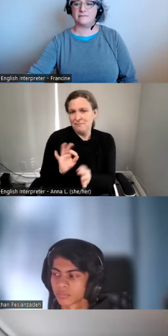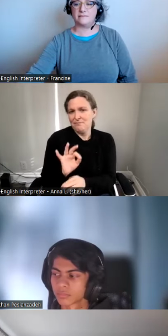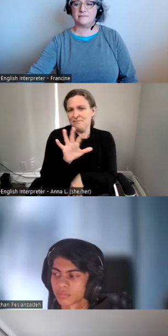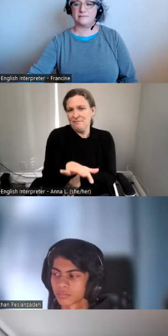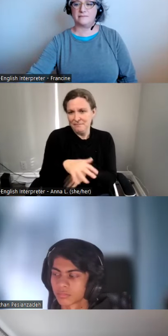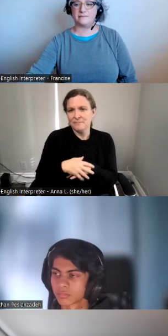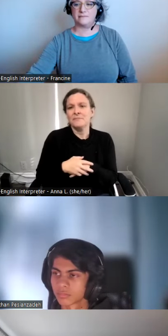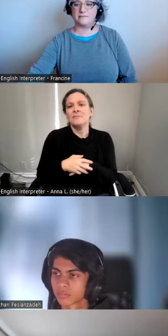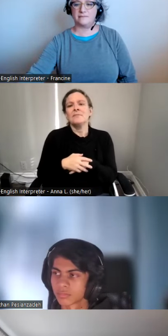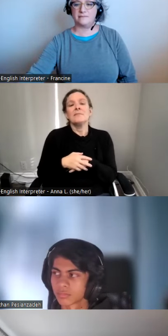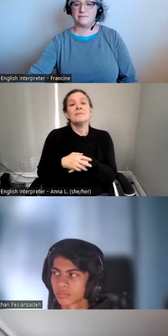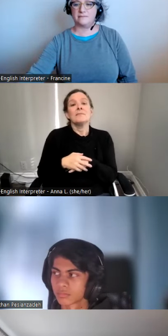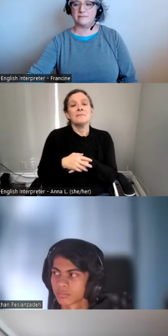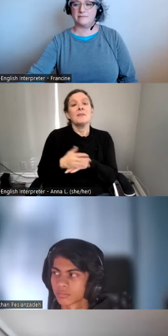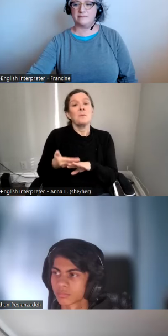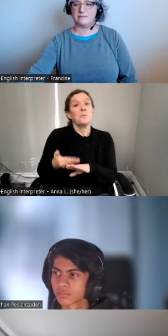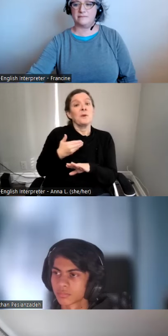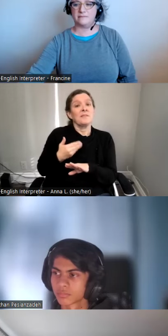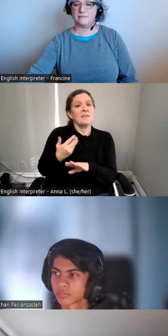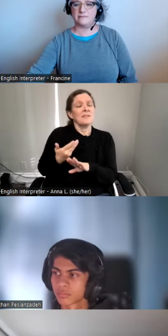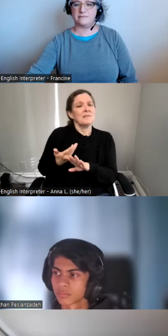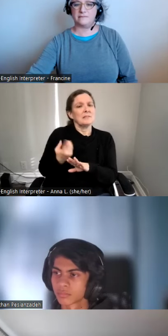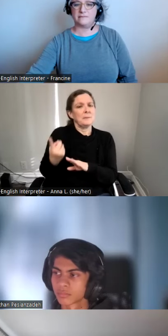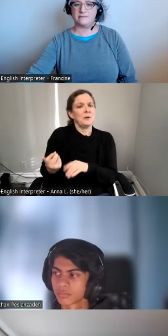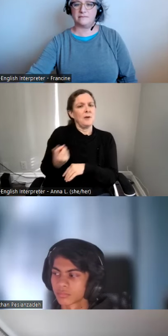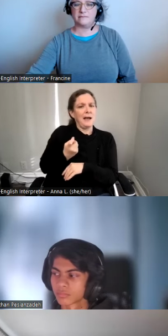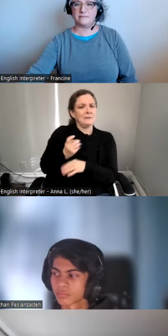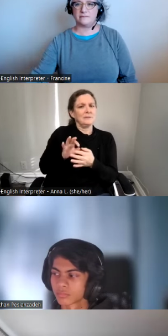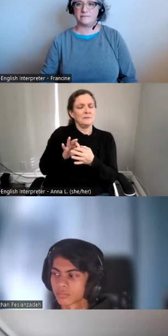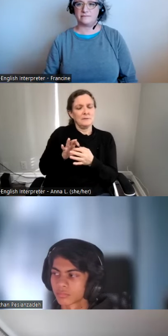and ABC, so I'm going to stay off camera. Just in terms of